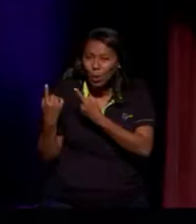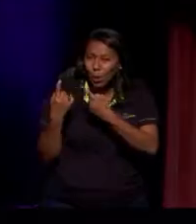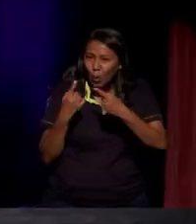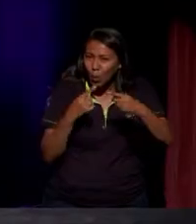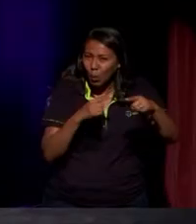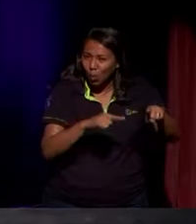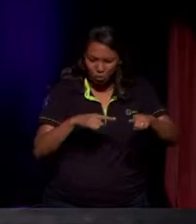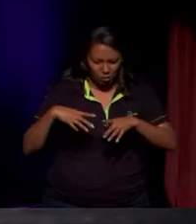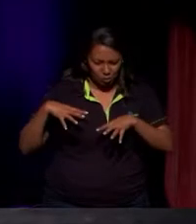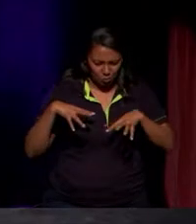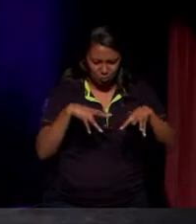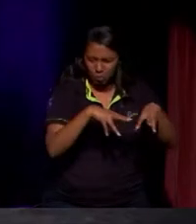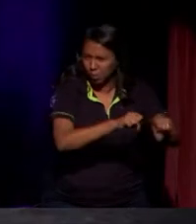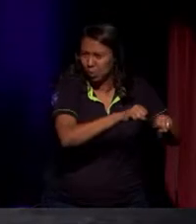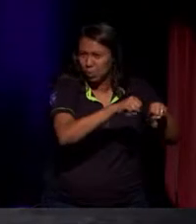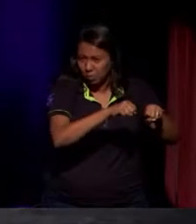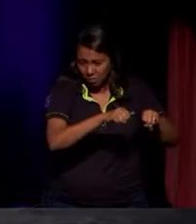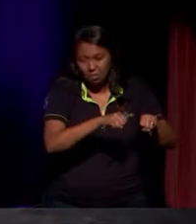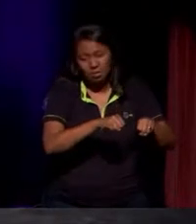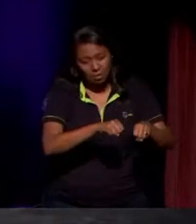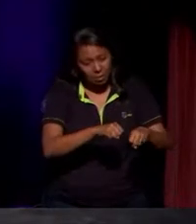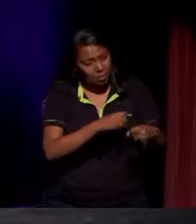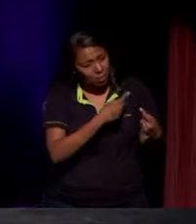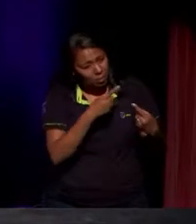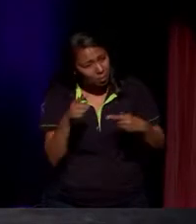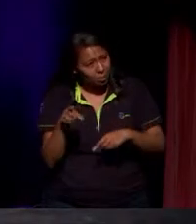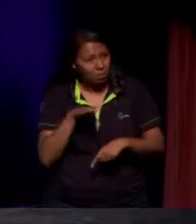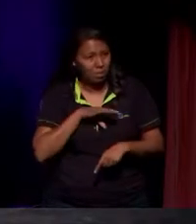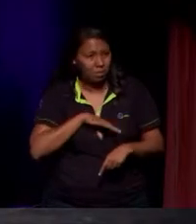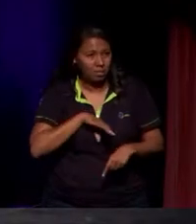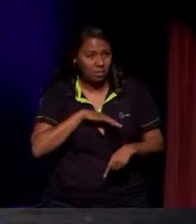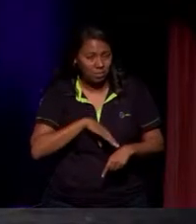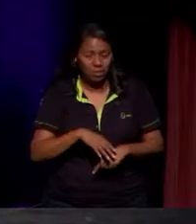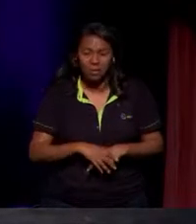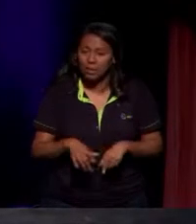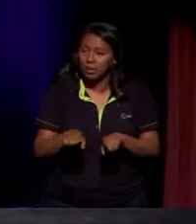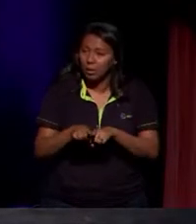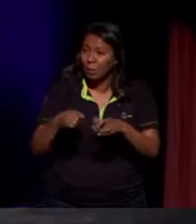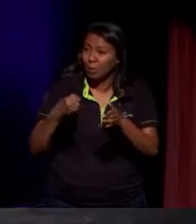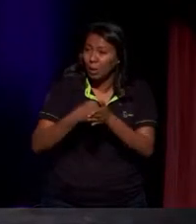against the colonial Portuguese fascism. I'll talk after the Armed Struggle of National Liberation.